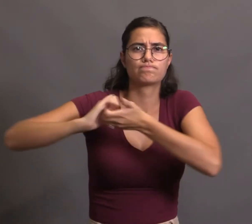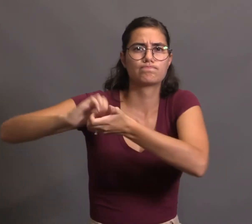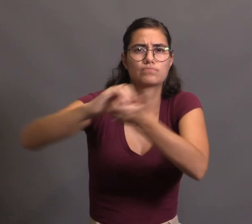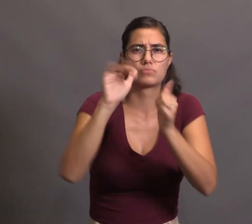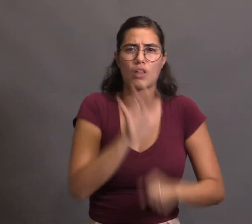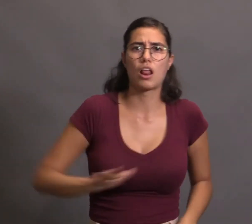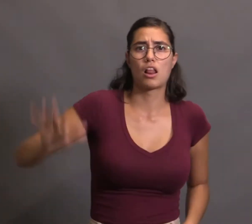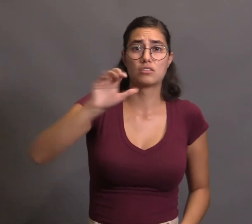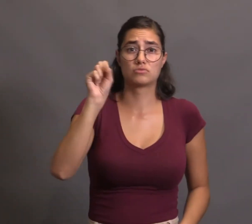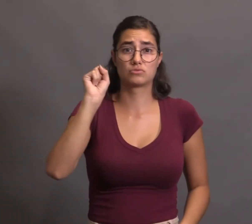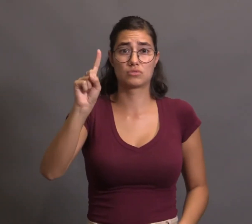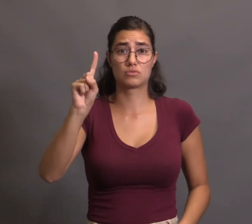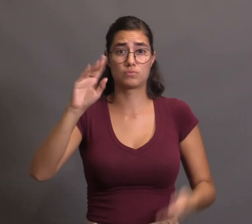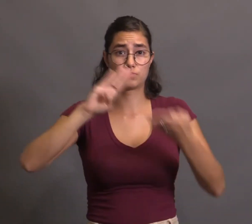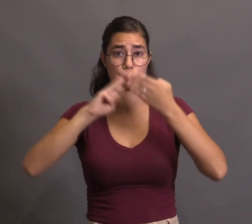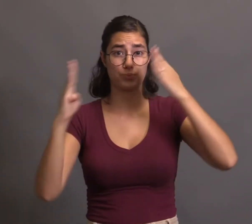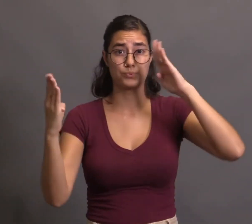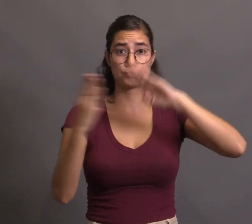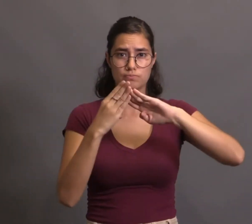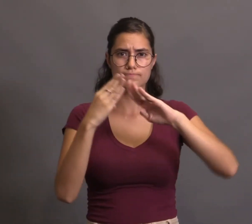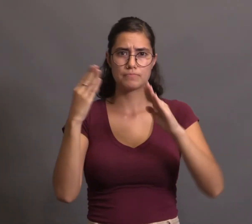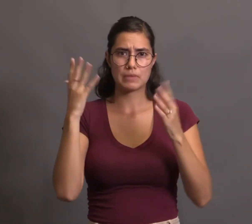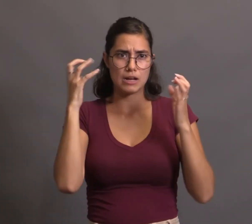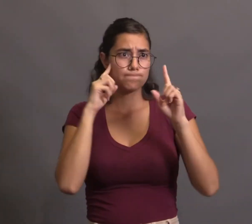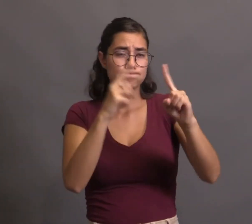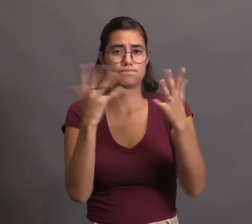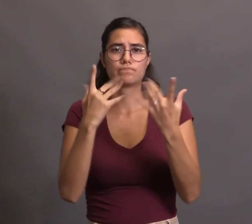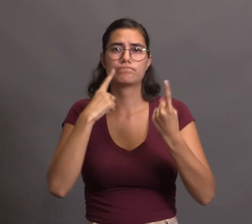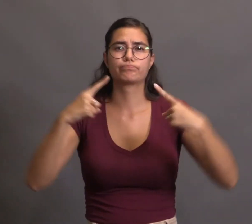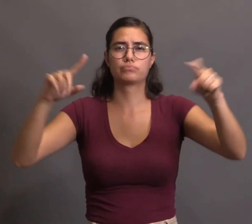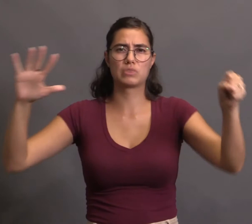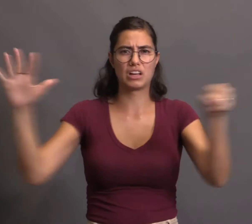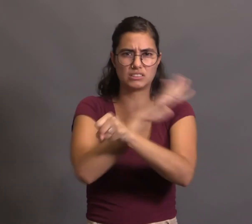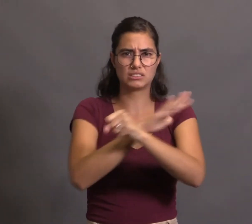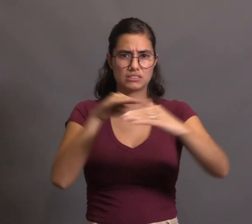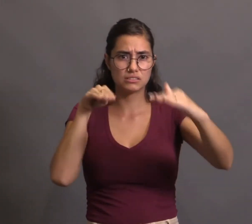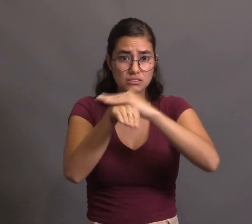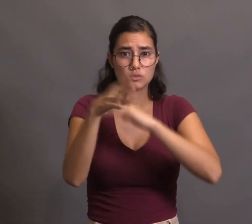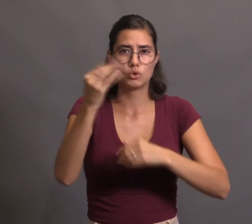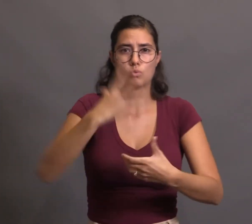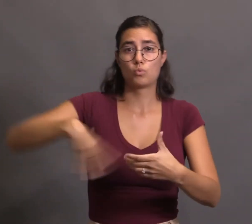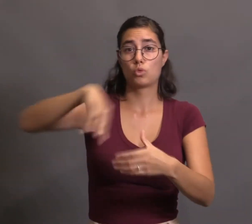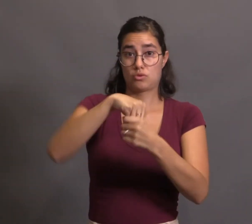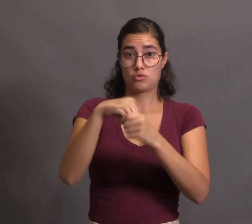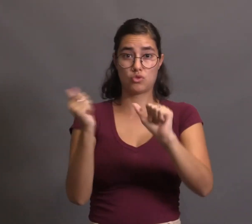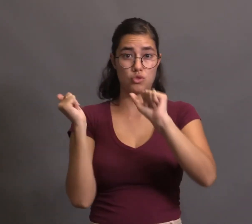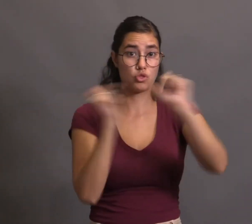the San Diego community to achieve full access and inclusion of, by